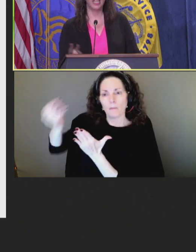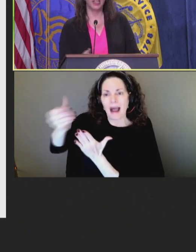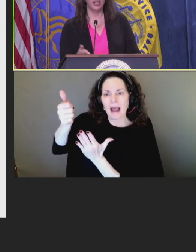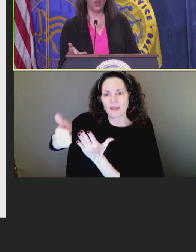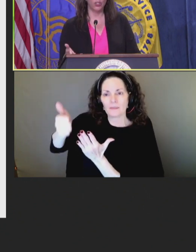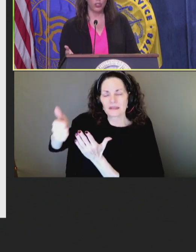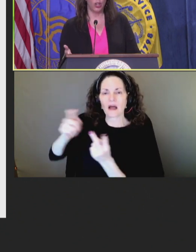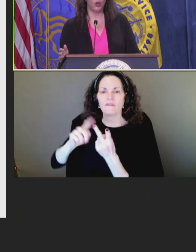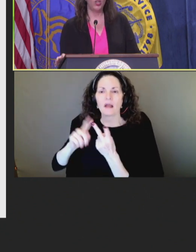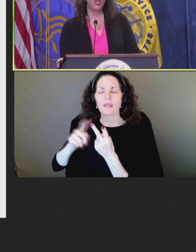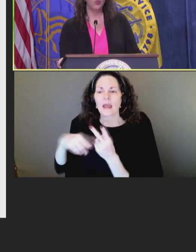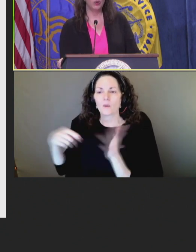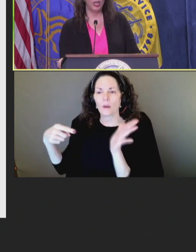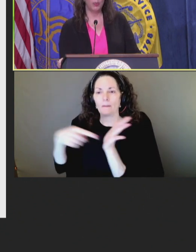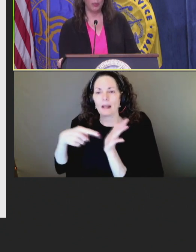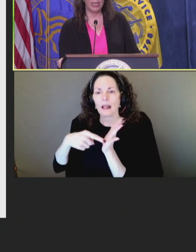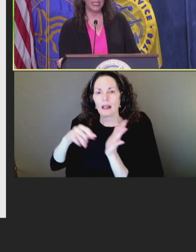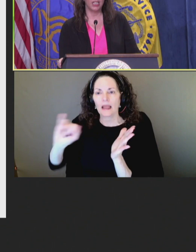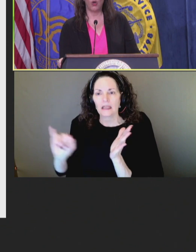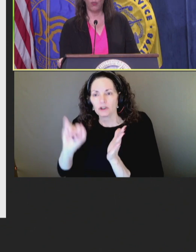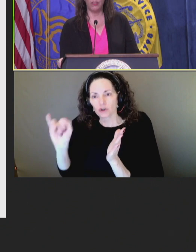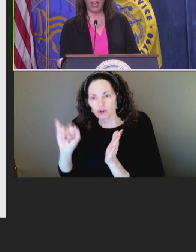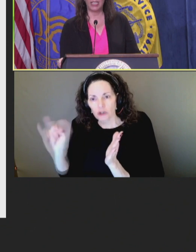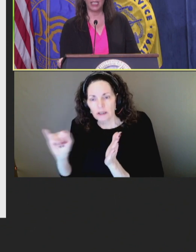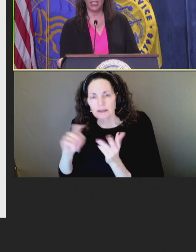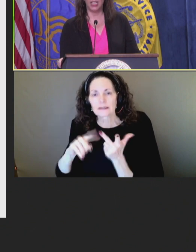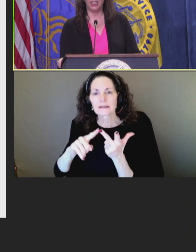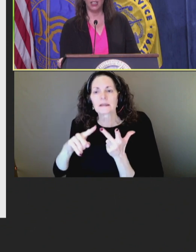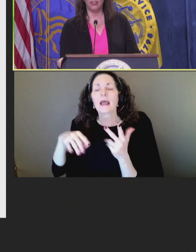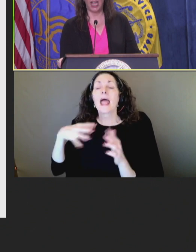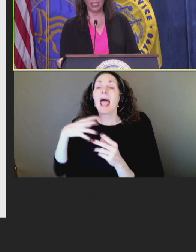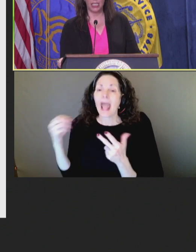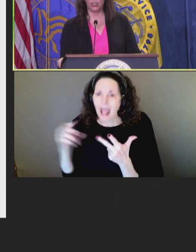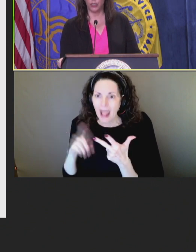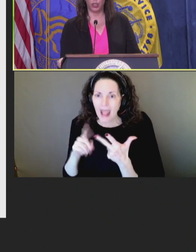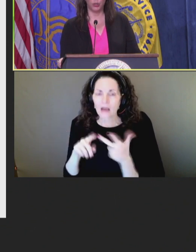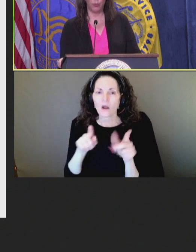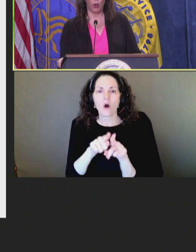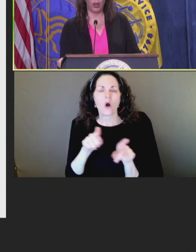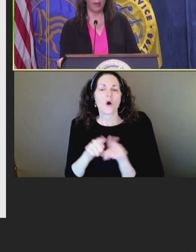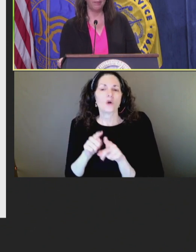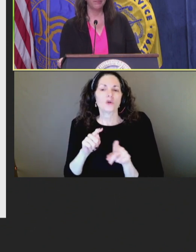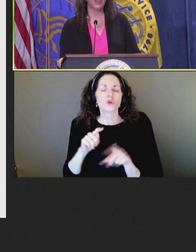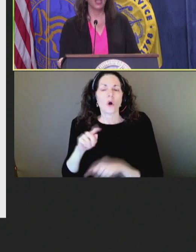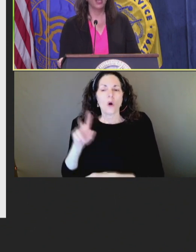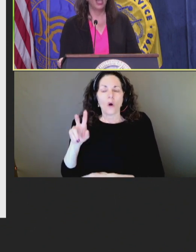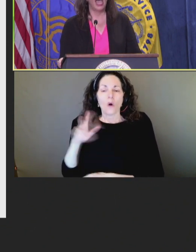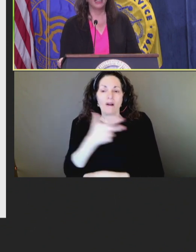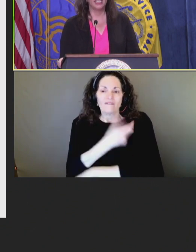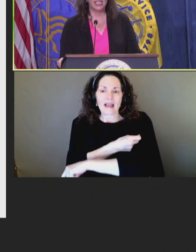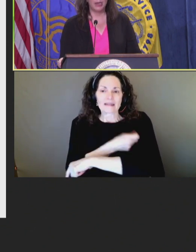And then also, we were implementing COVID vaccine in the Vaccines for Children program. At the same